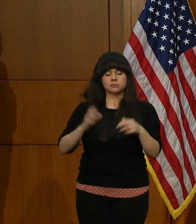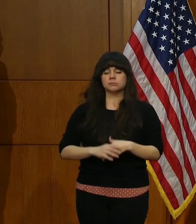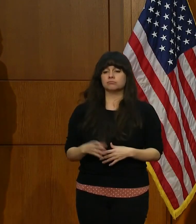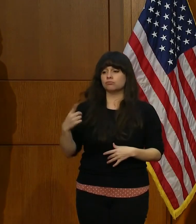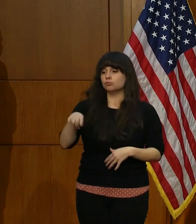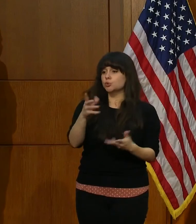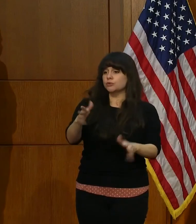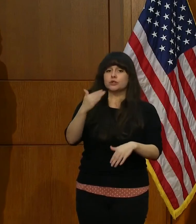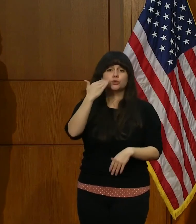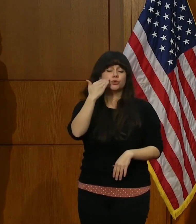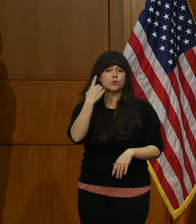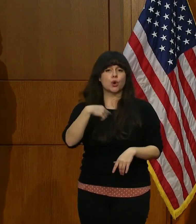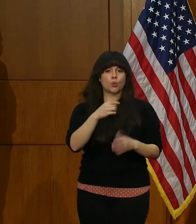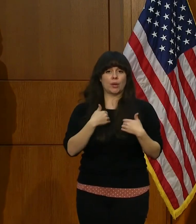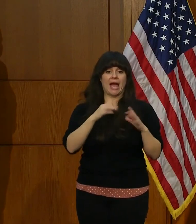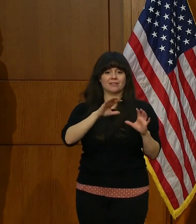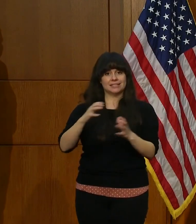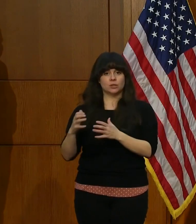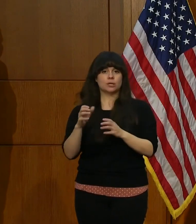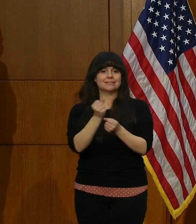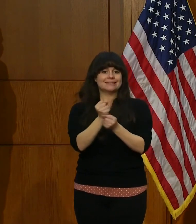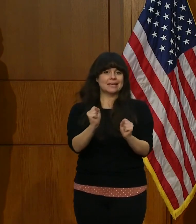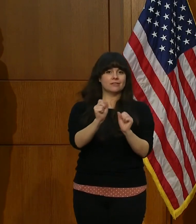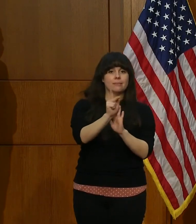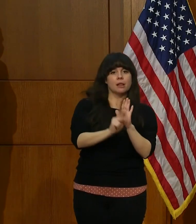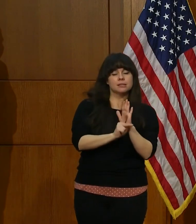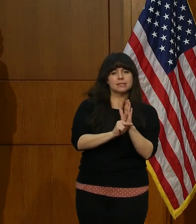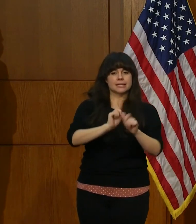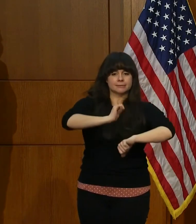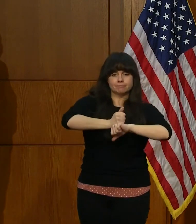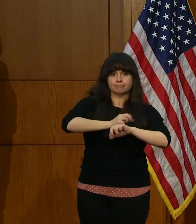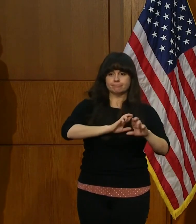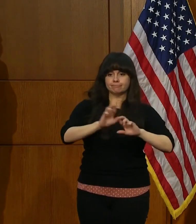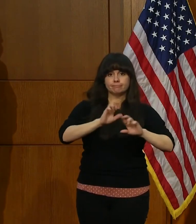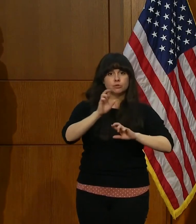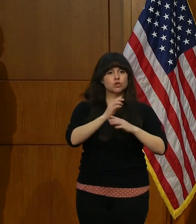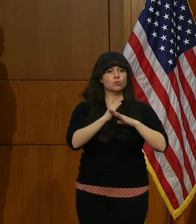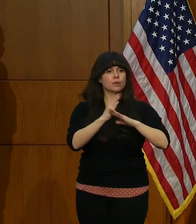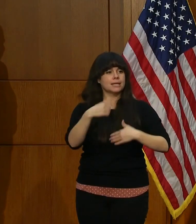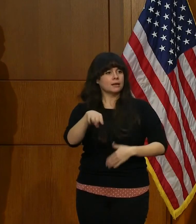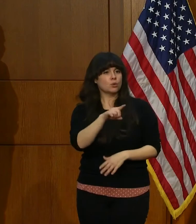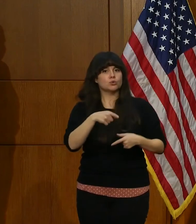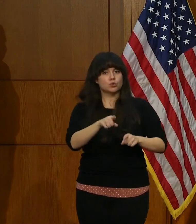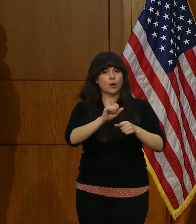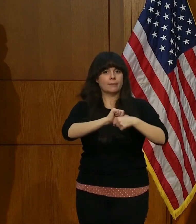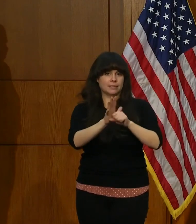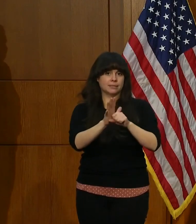YOU ON A COUPLE OF OTHER ISSUES. AS YOU KNOW, WE HAVE A WHOLE SYRIZA'S OF SAFETY POLICIES IN